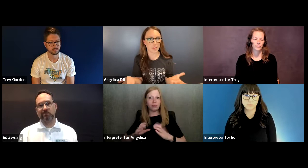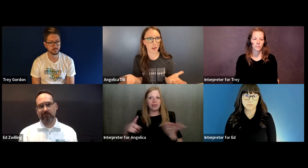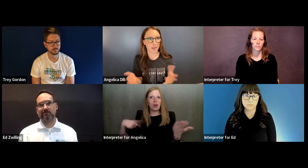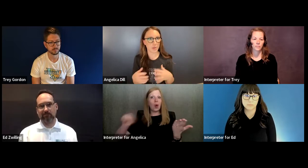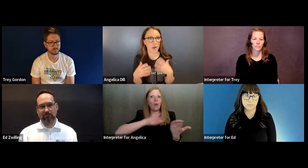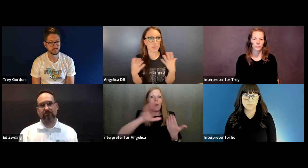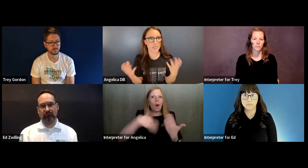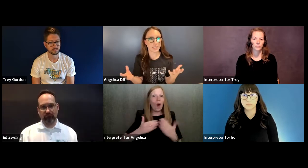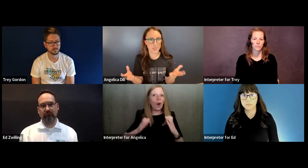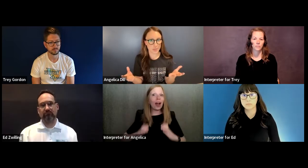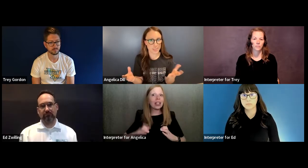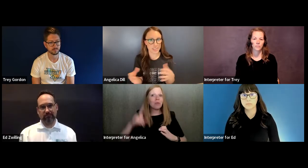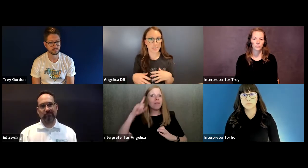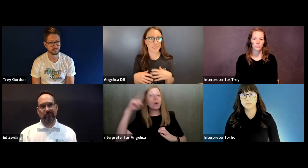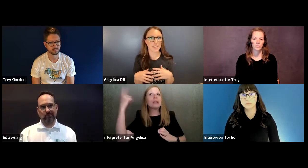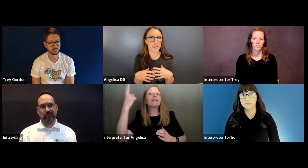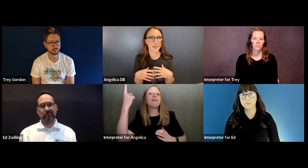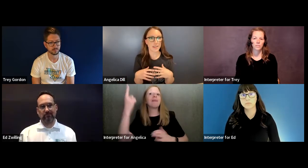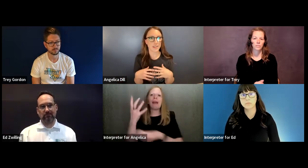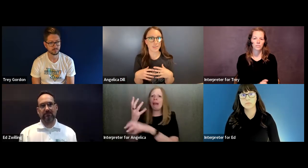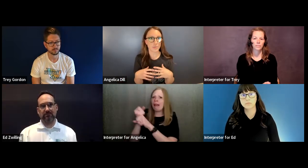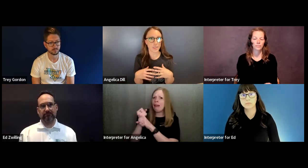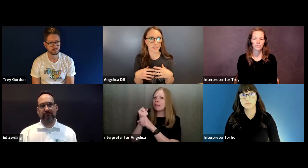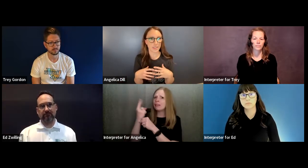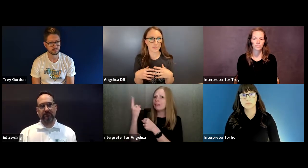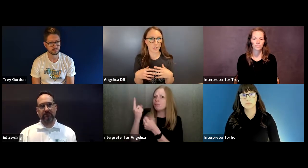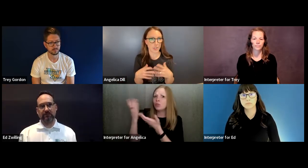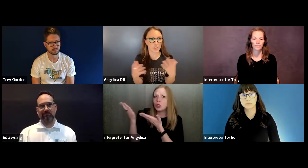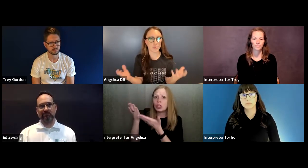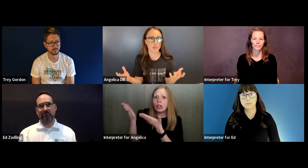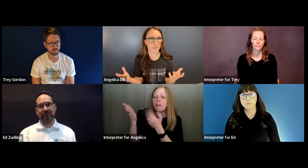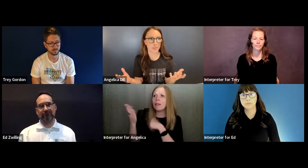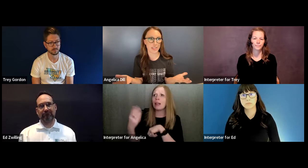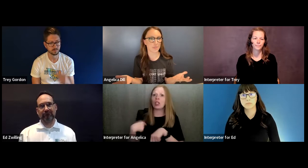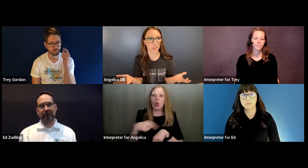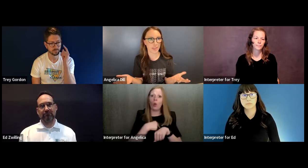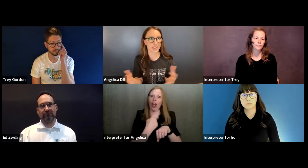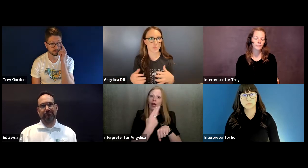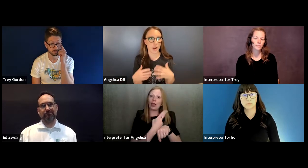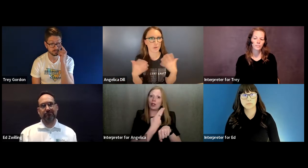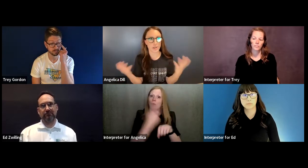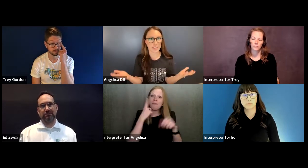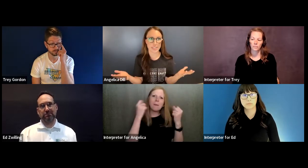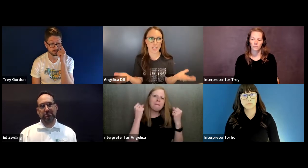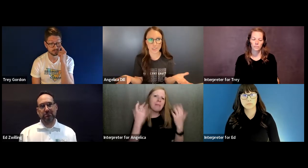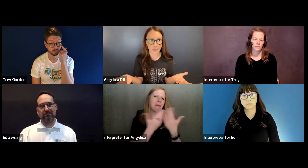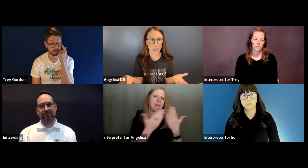right we all receive services uh we are consumers of lots of things we're out in our society doing